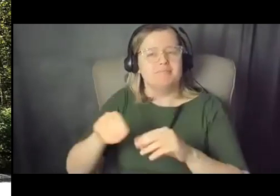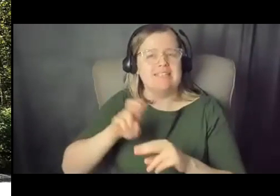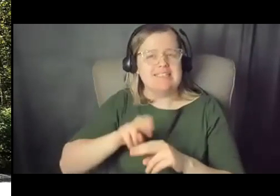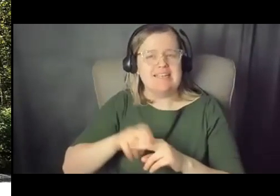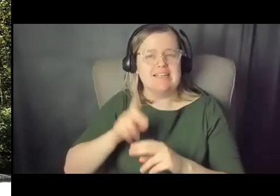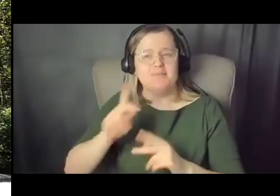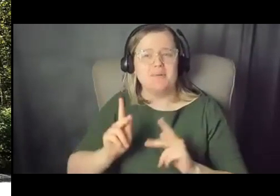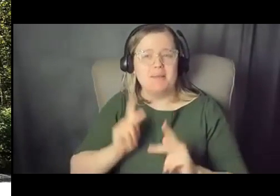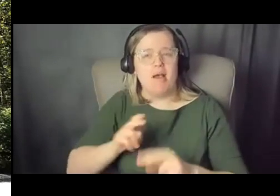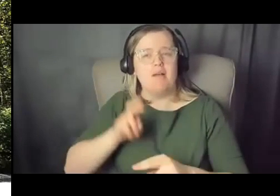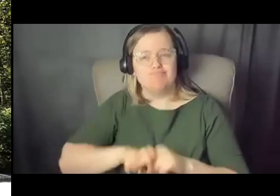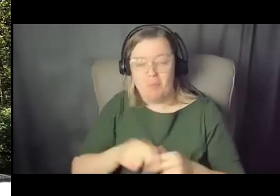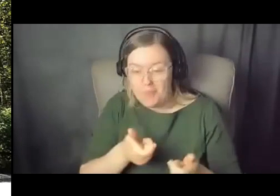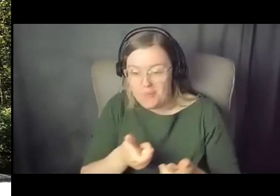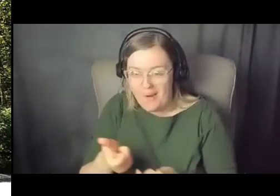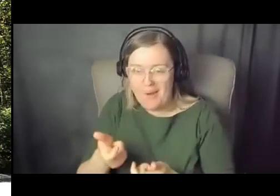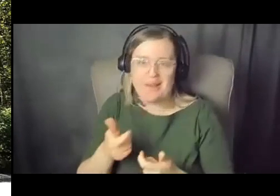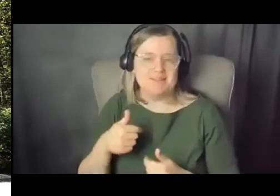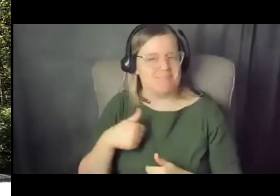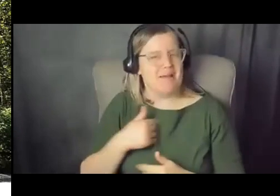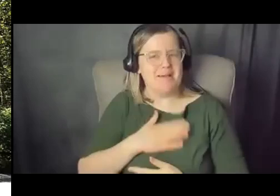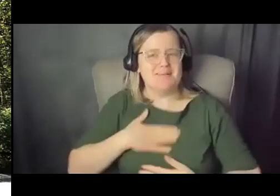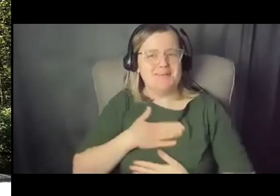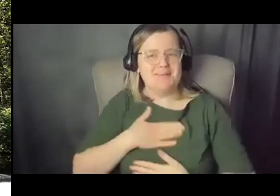fascinating, I laugh to say, enjoyed the afternoon off of